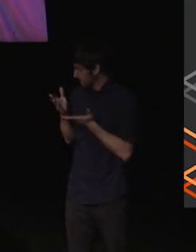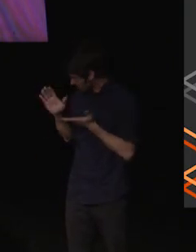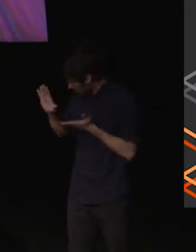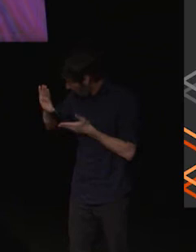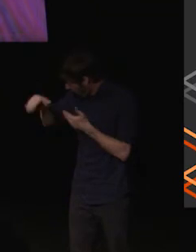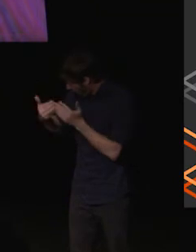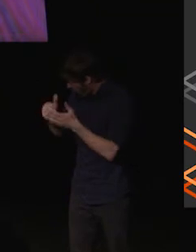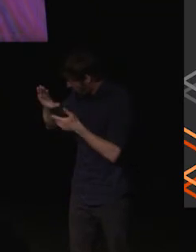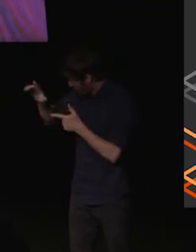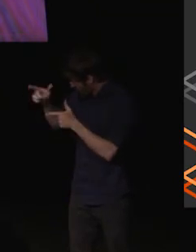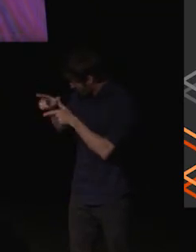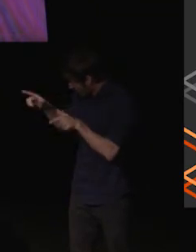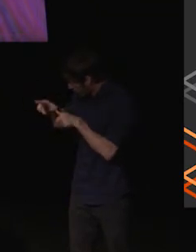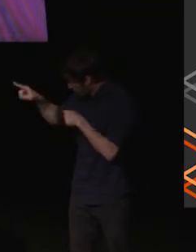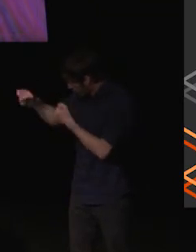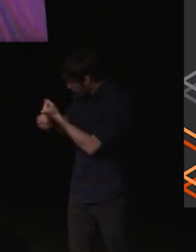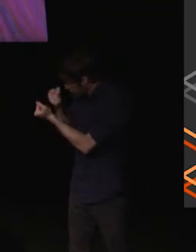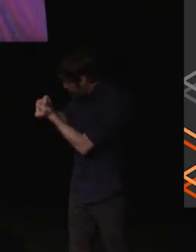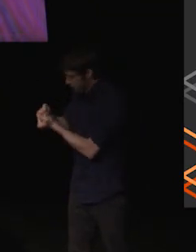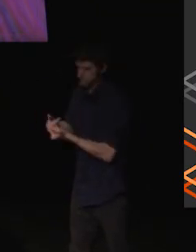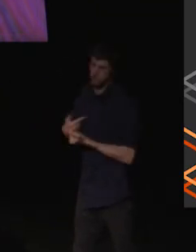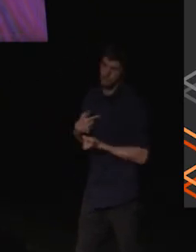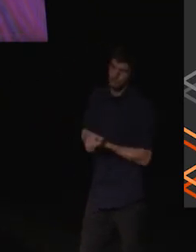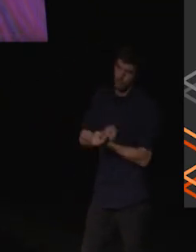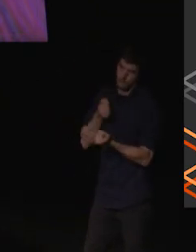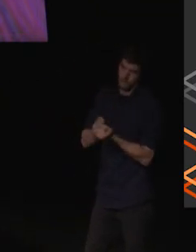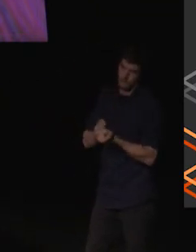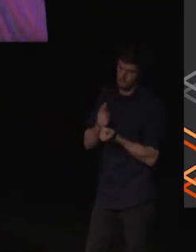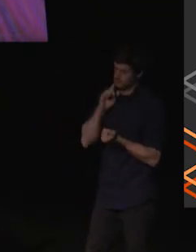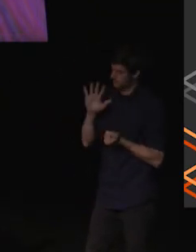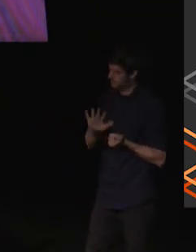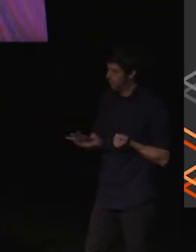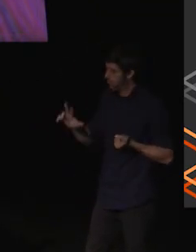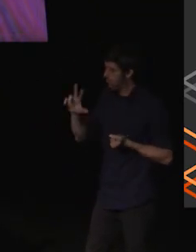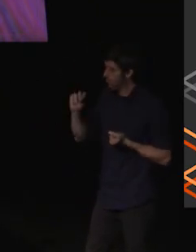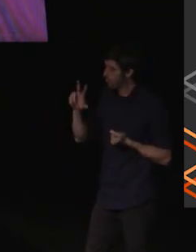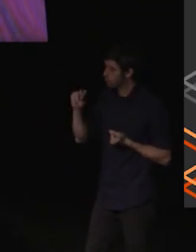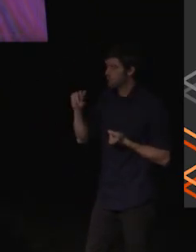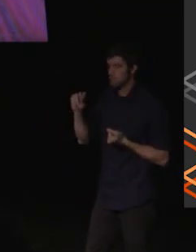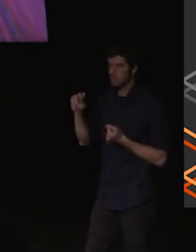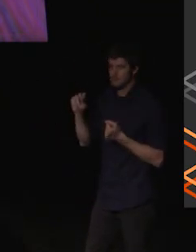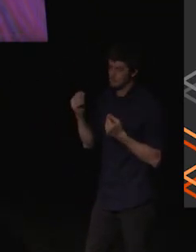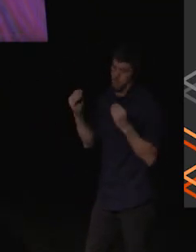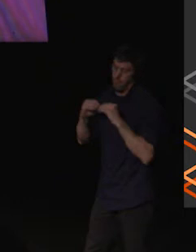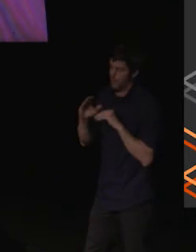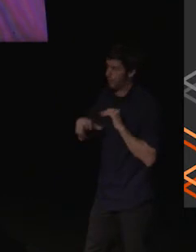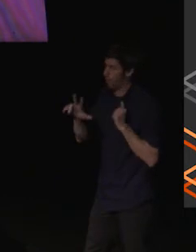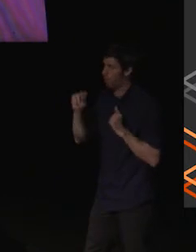That's roughly 30+ languages and locales for the transcription. I will say, to be fully honest,